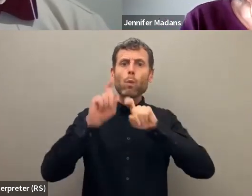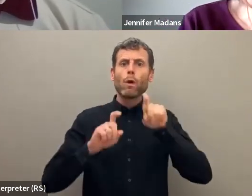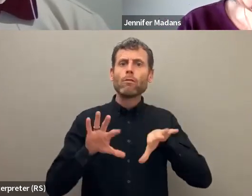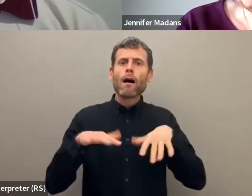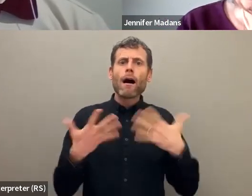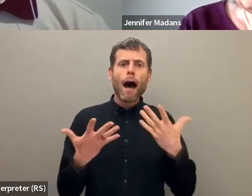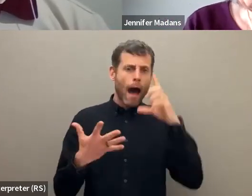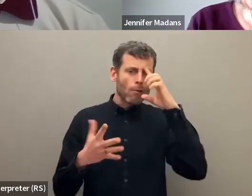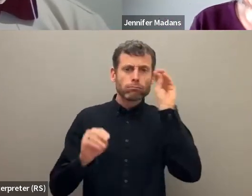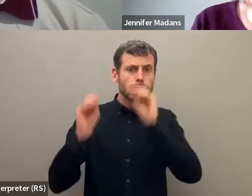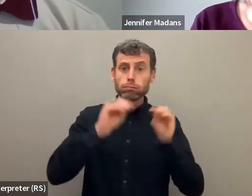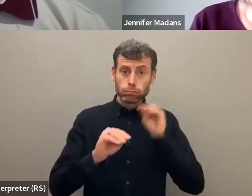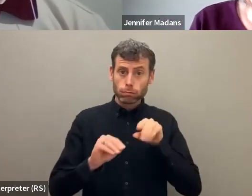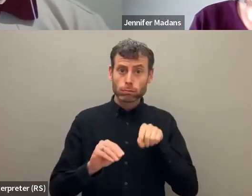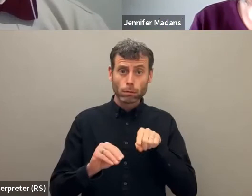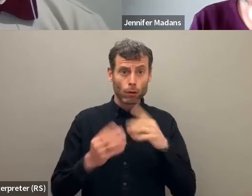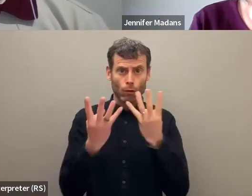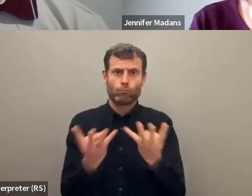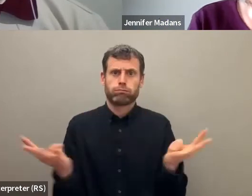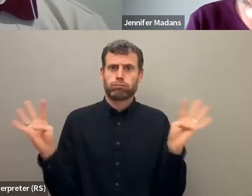Mohammed Ali Loutfy: That the collaboration between organizations or persons with disabilities.